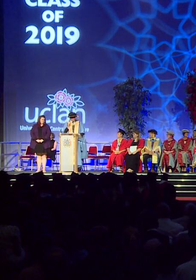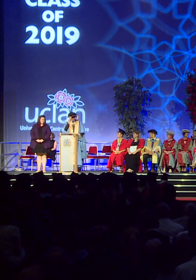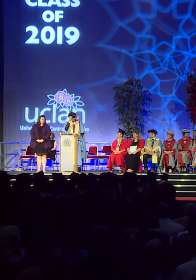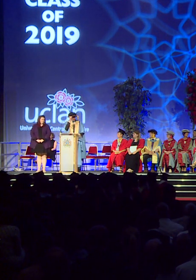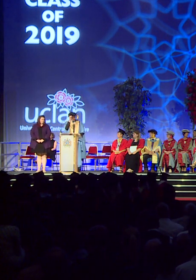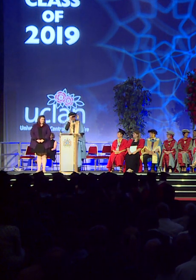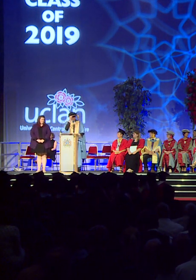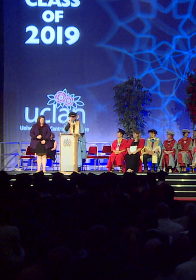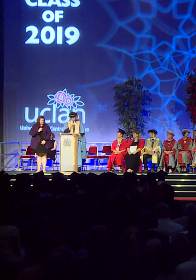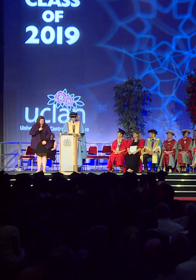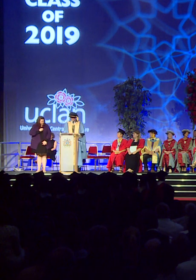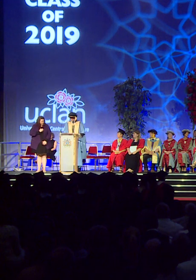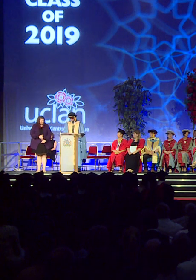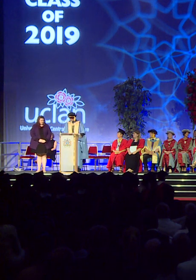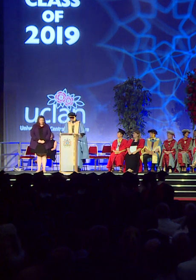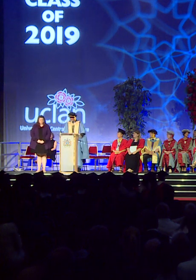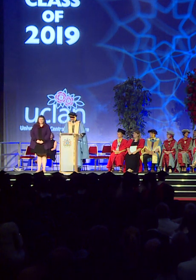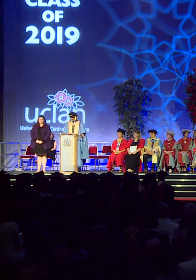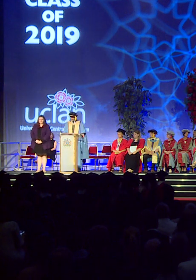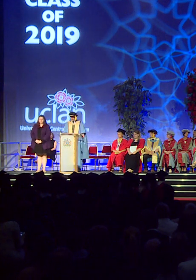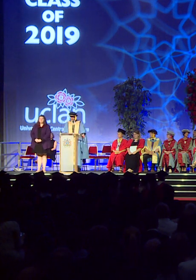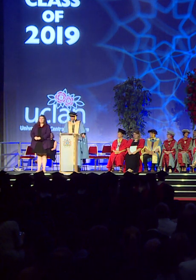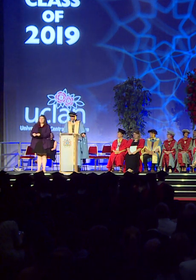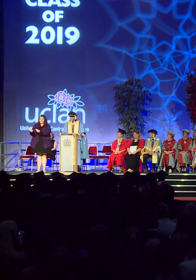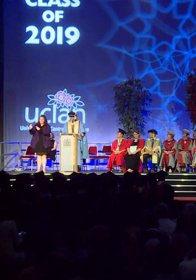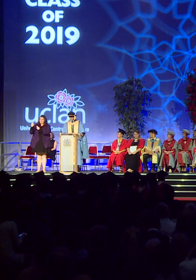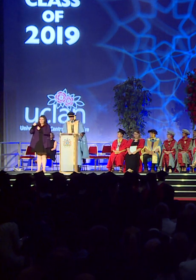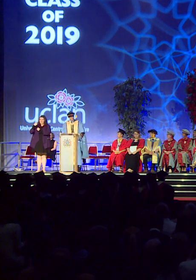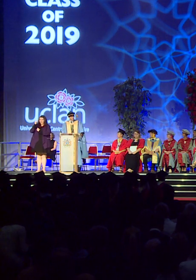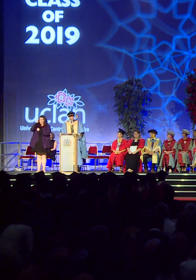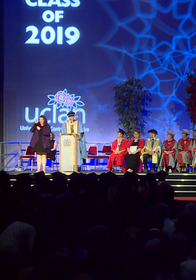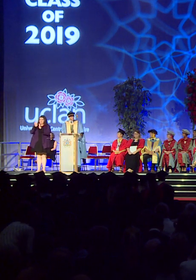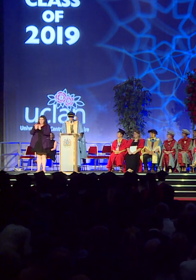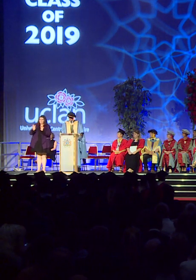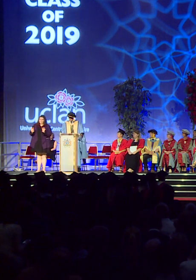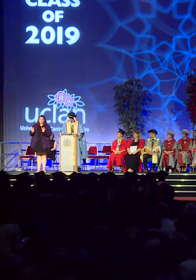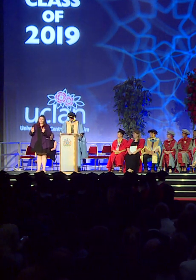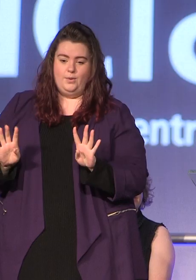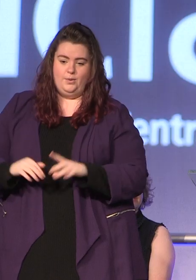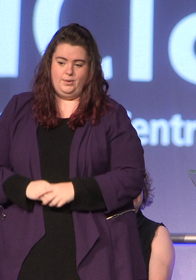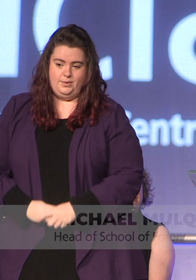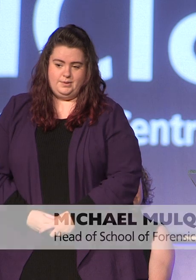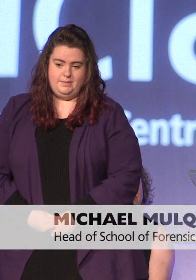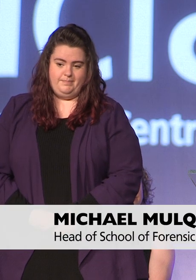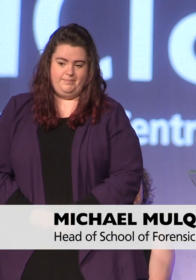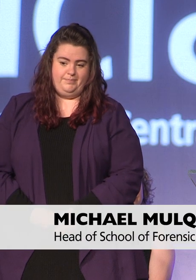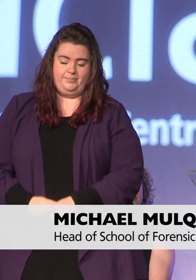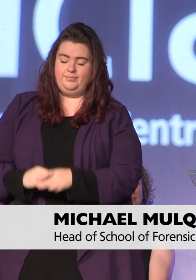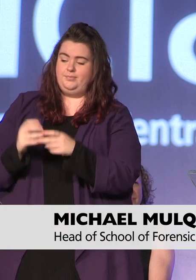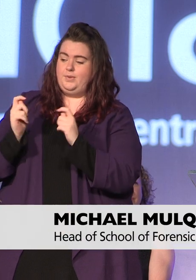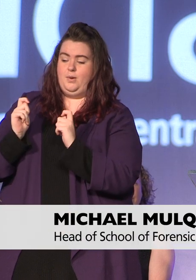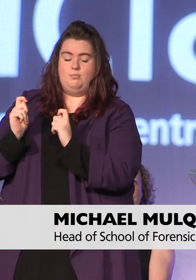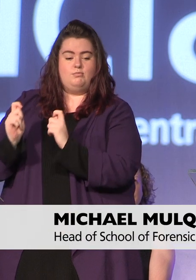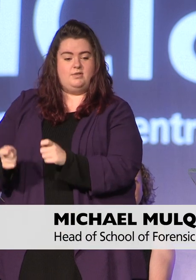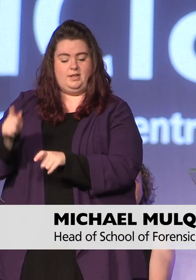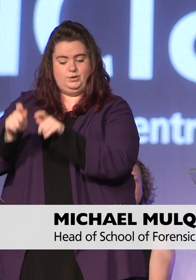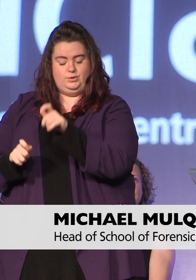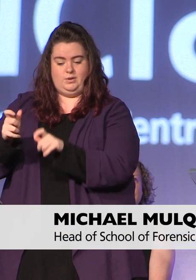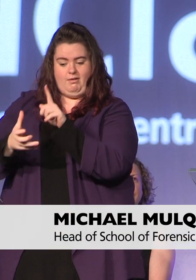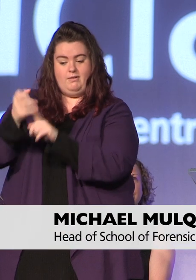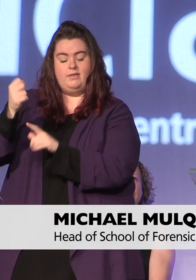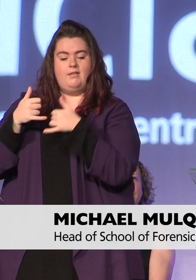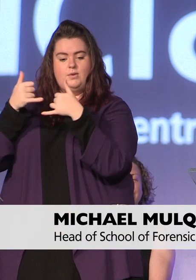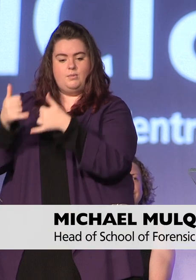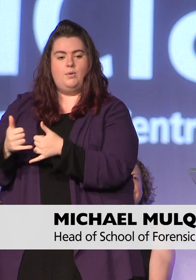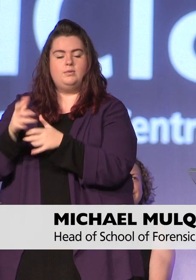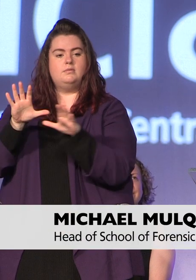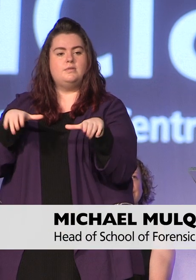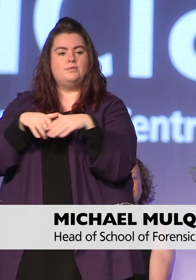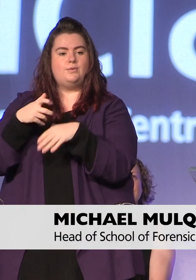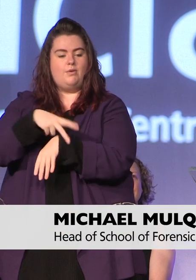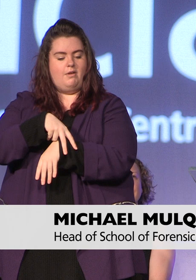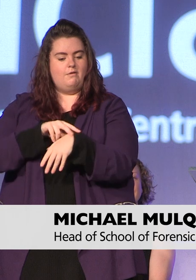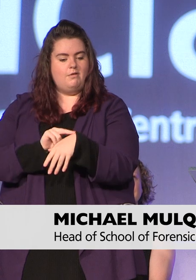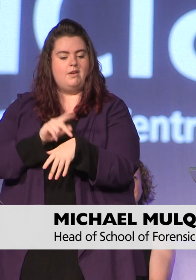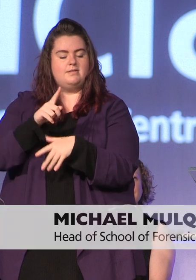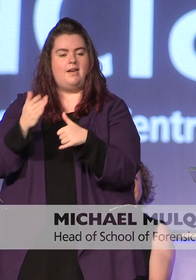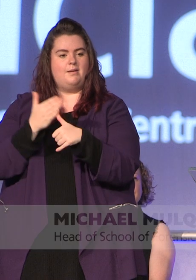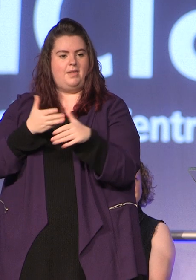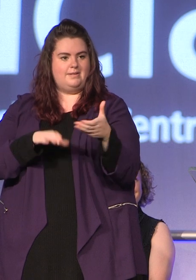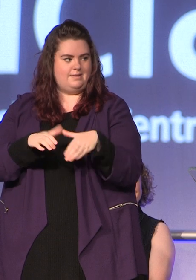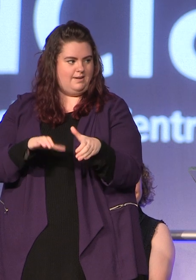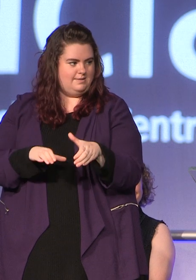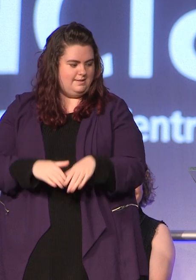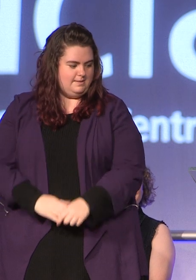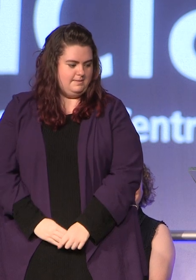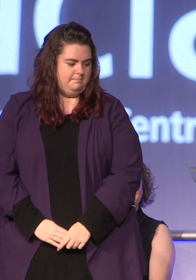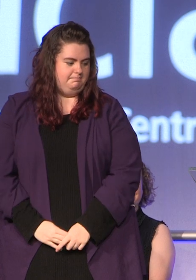Chancellor, on behalf of the academic board I present those who have gained awards in the School of Forensic and Applied Sciences.